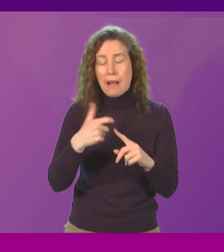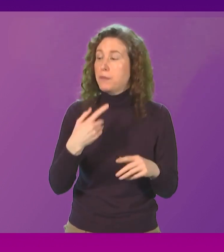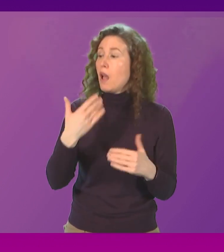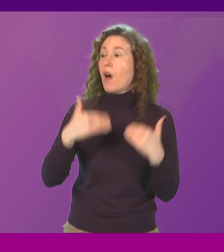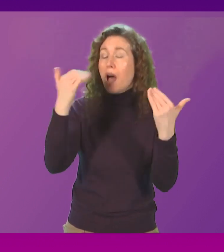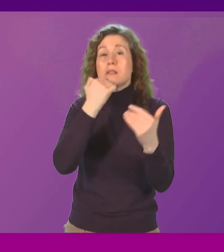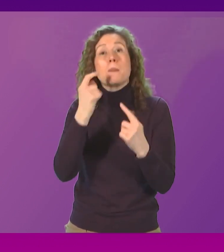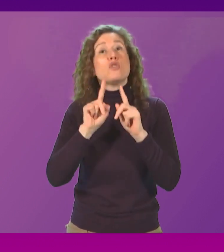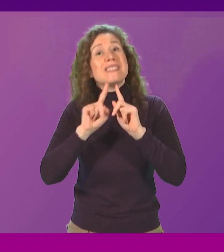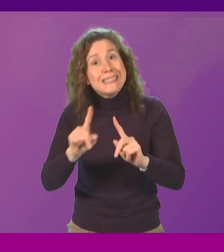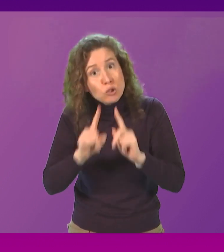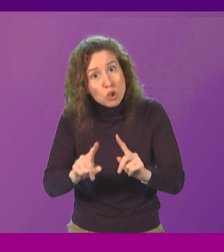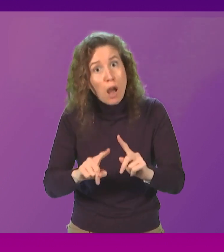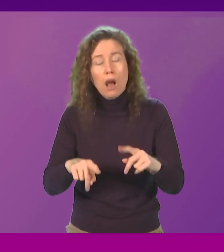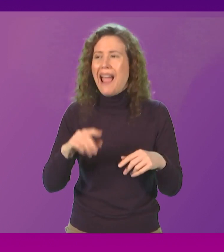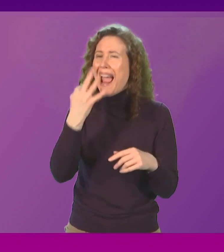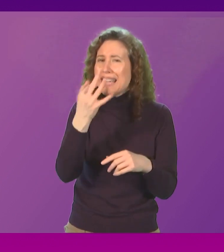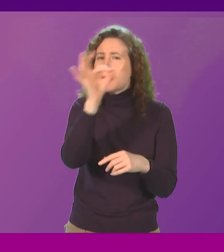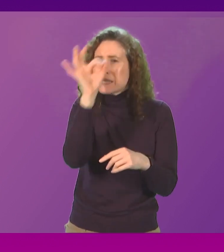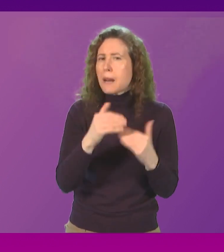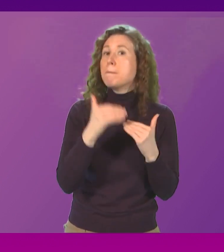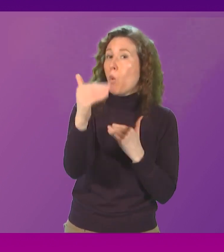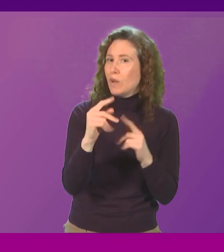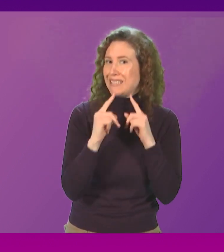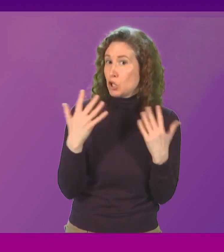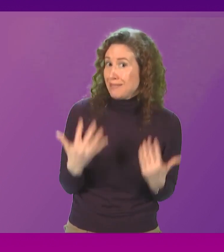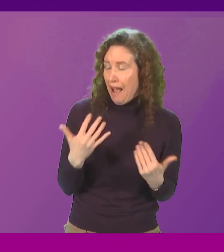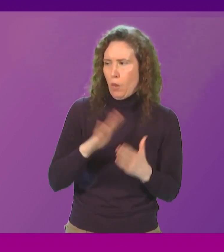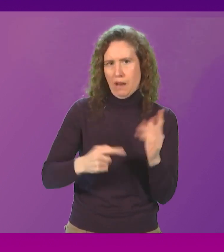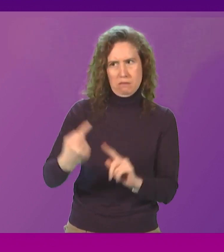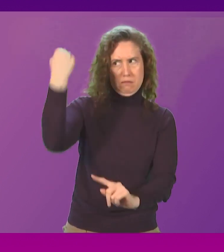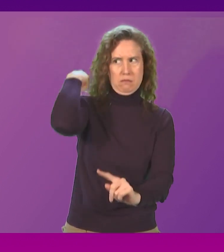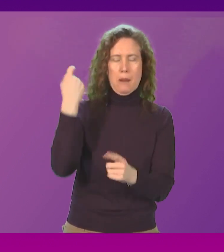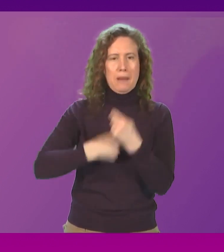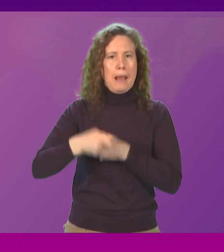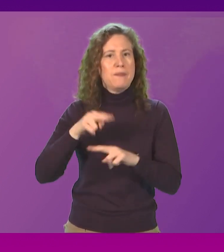teachers per head, with 8 per cent more teachers now than when I became First Minister; free